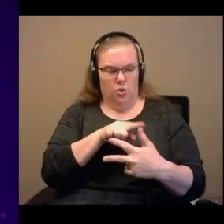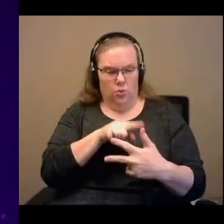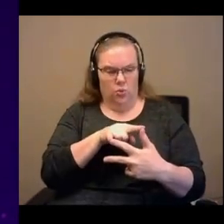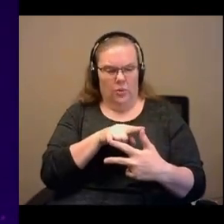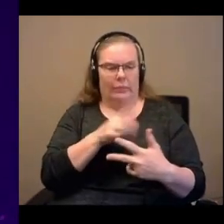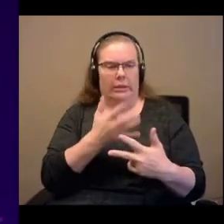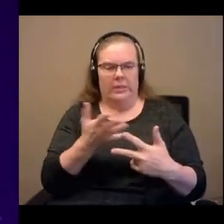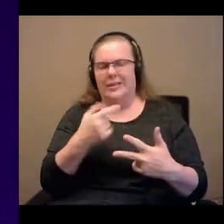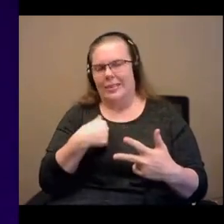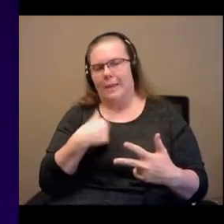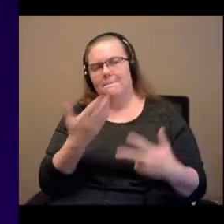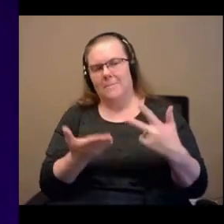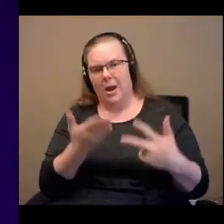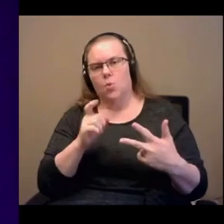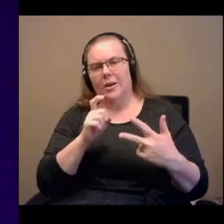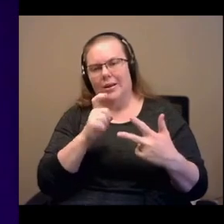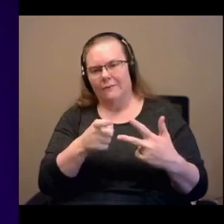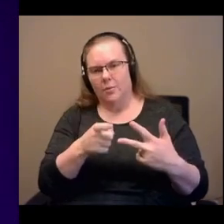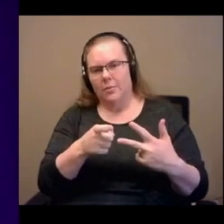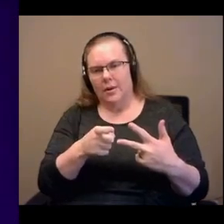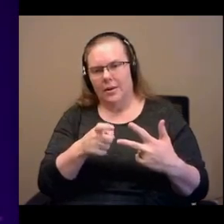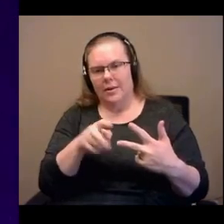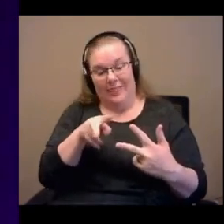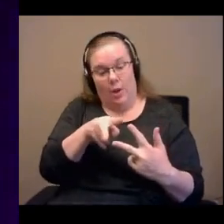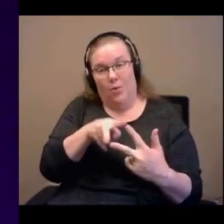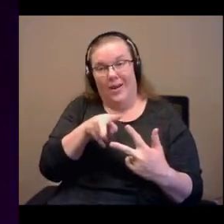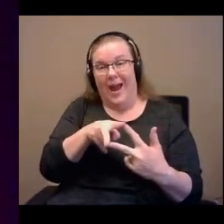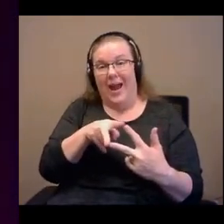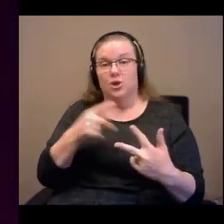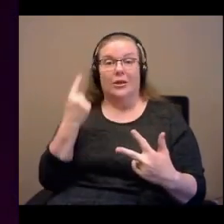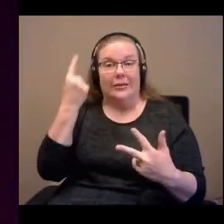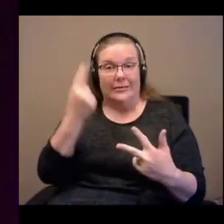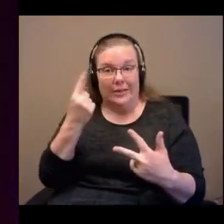you give people two options that they’d actually consider, right? Rather than sitting there and